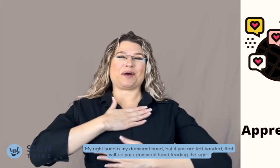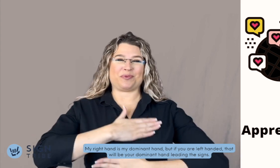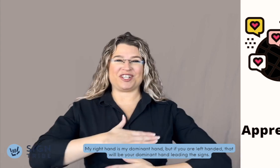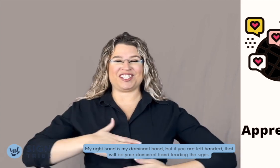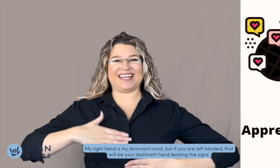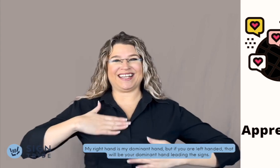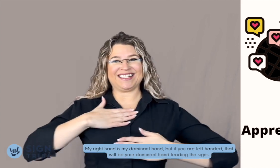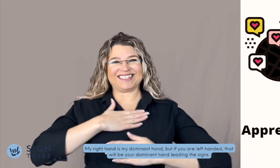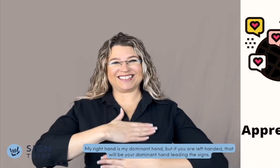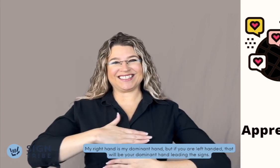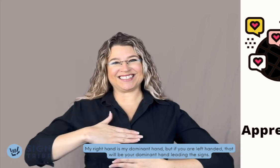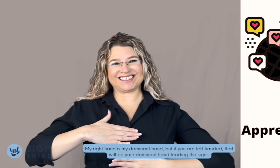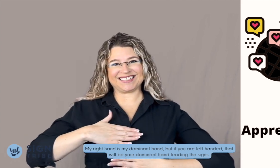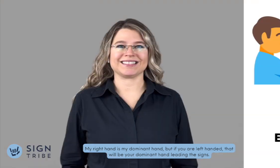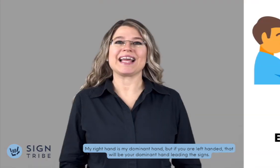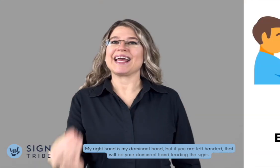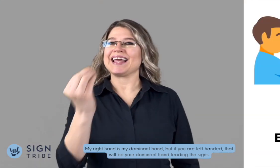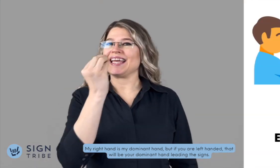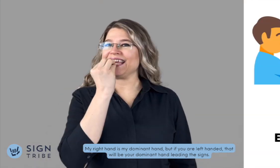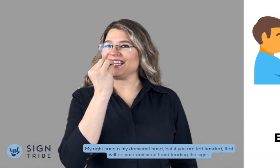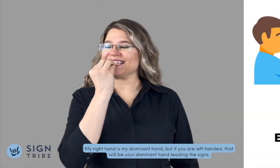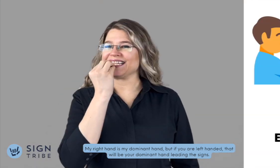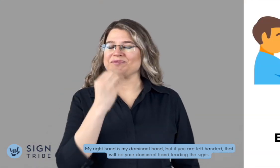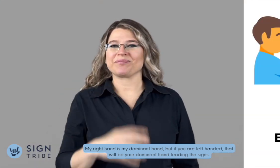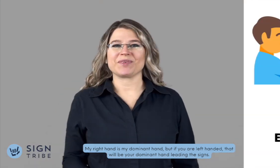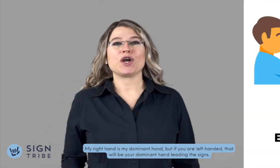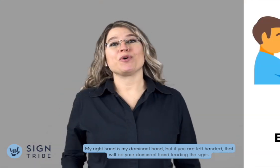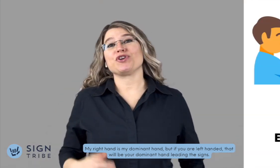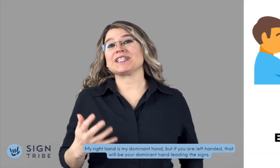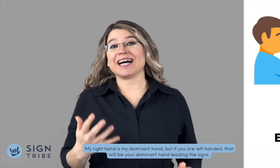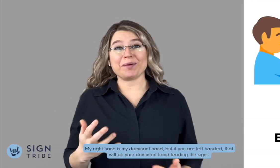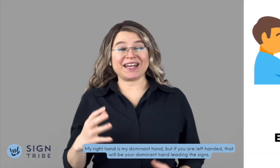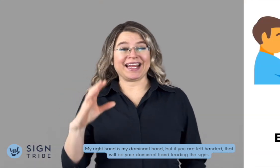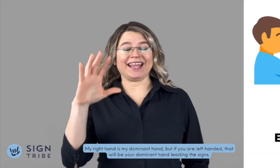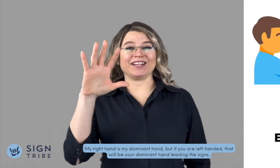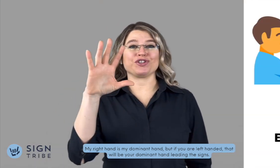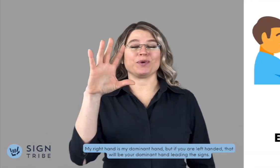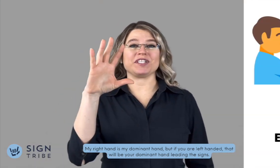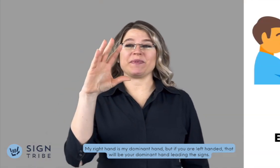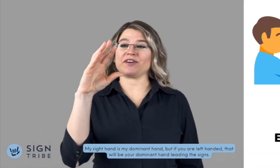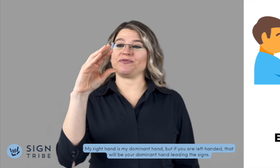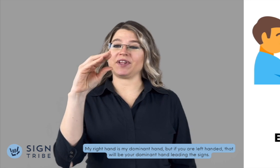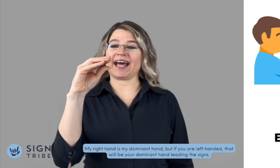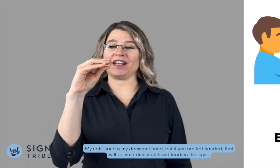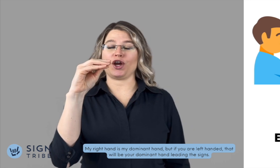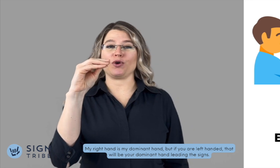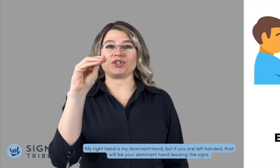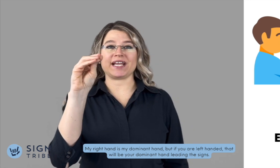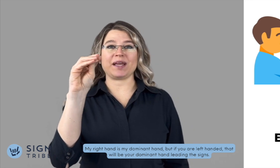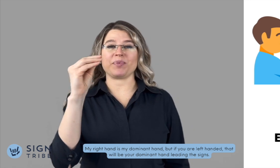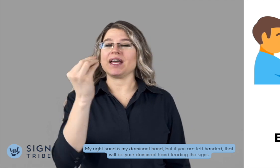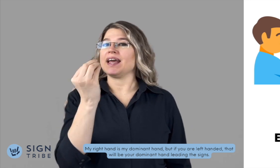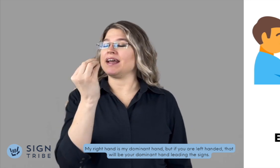Appreciate. Eat. With your dominant hand, you're going to make a flat O shape and then